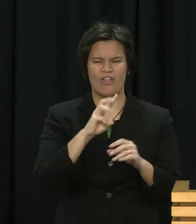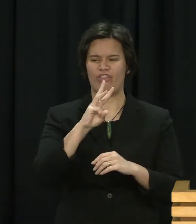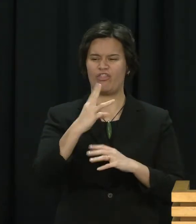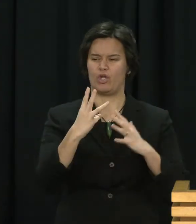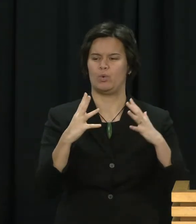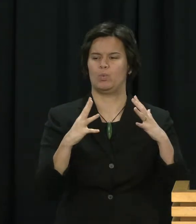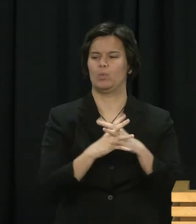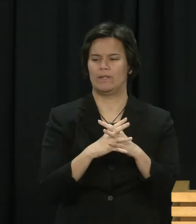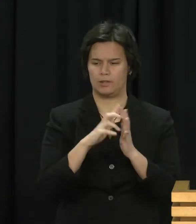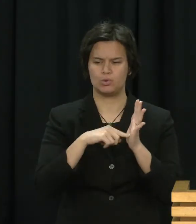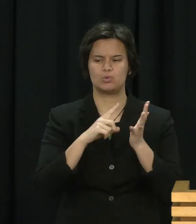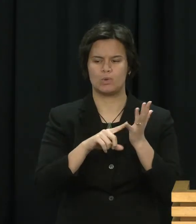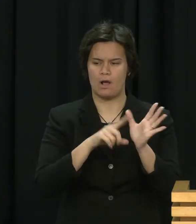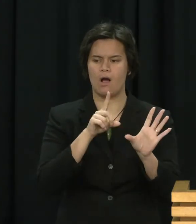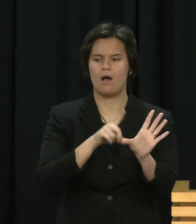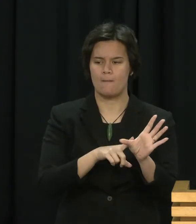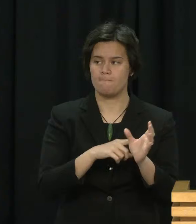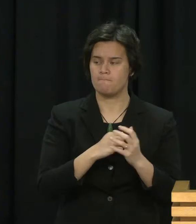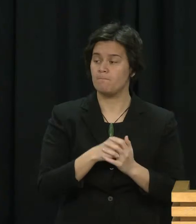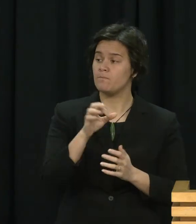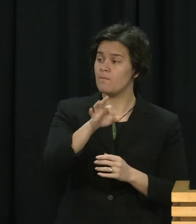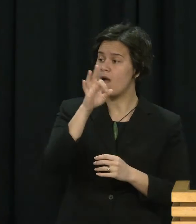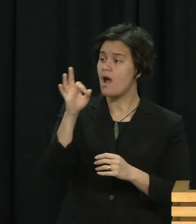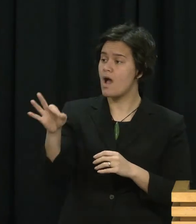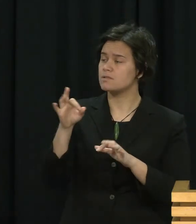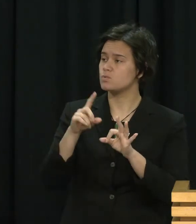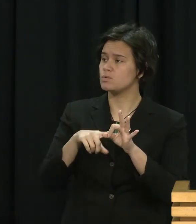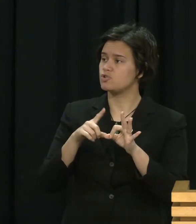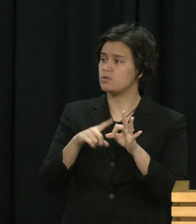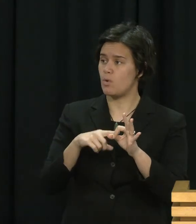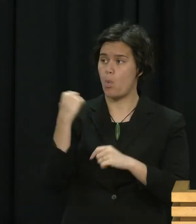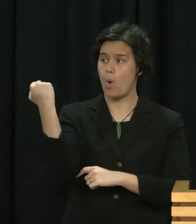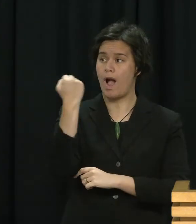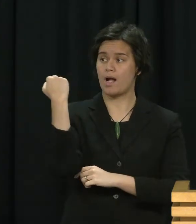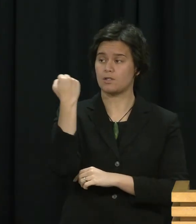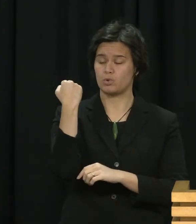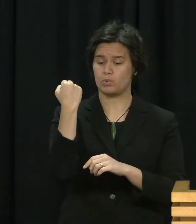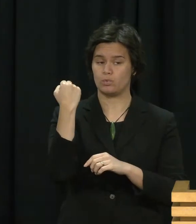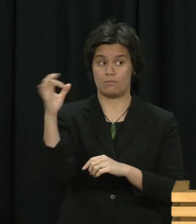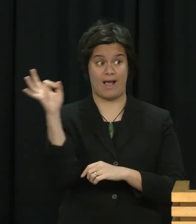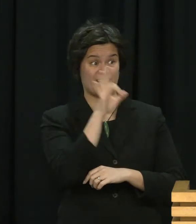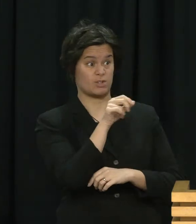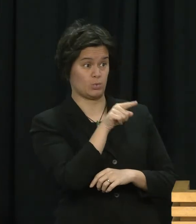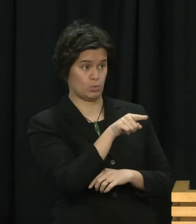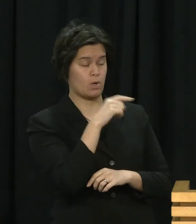nice, healthy deliveries that mean we can ramp up, won't start to happen until about